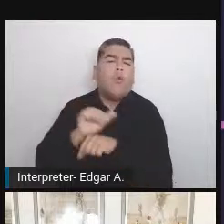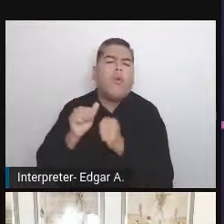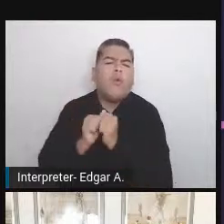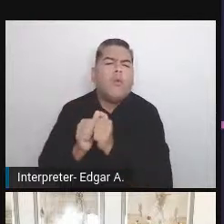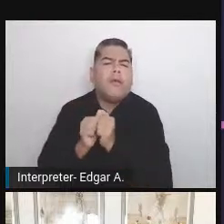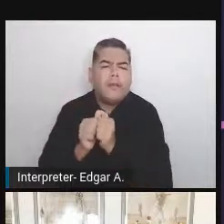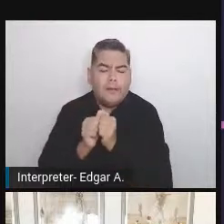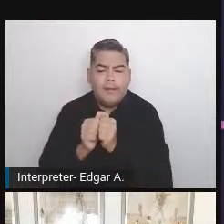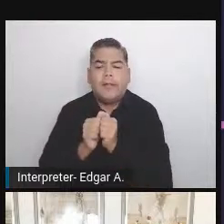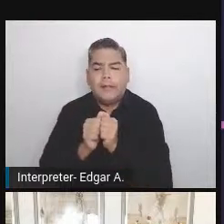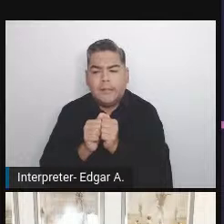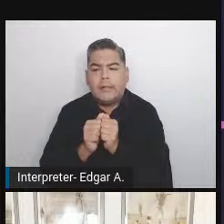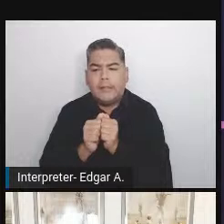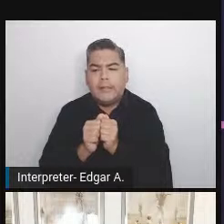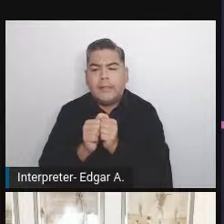in the places I had a chance to work, sadly it does not.